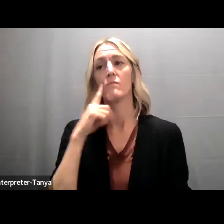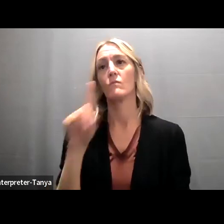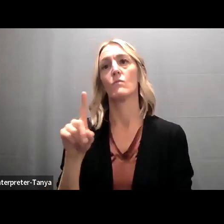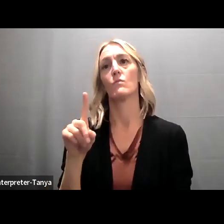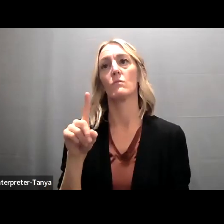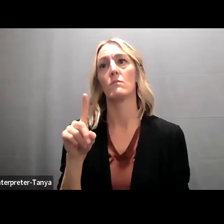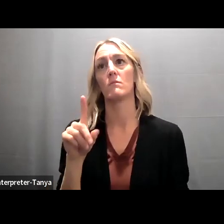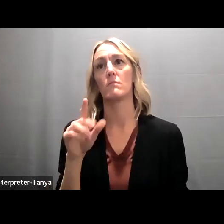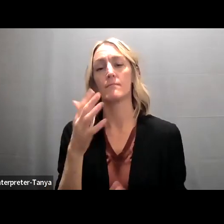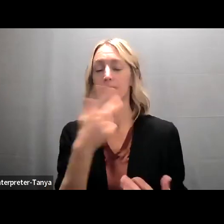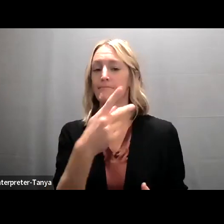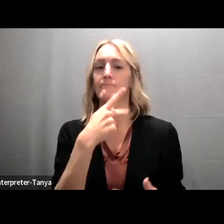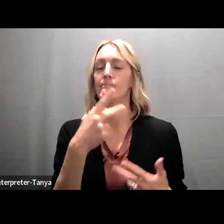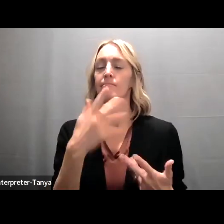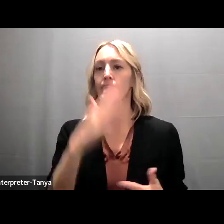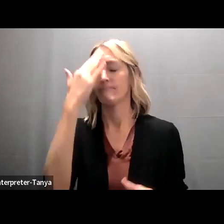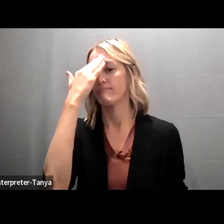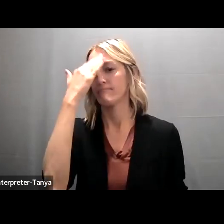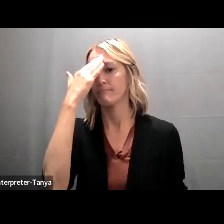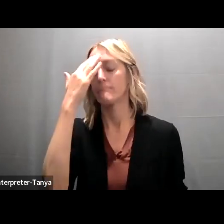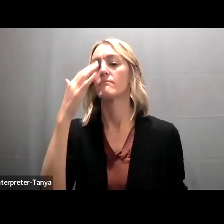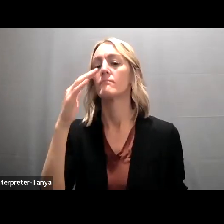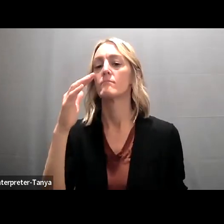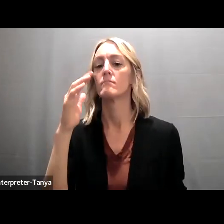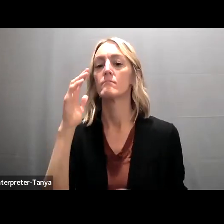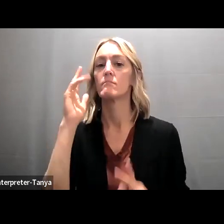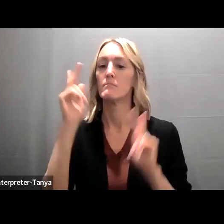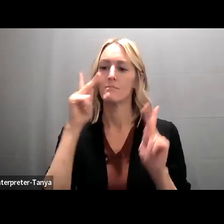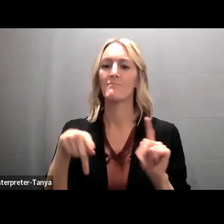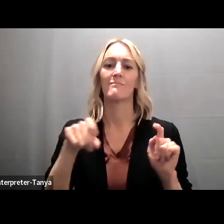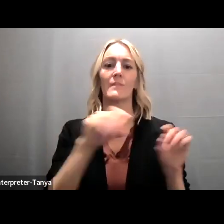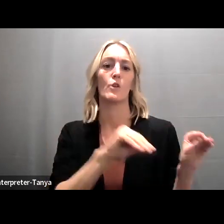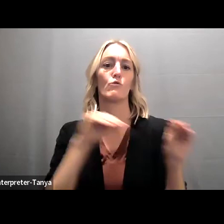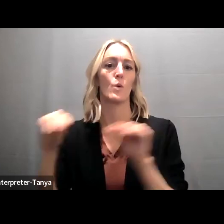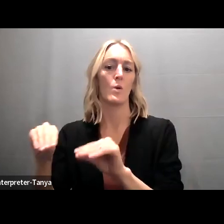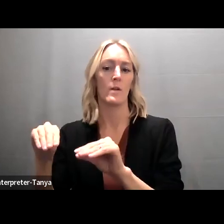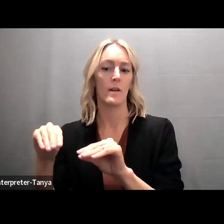you and I are very familiar with and that is people getting relocated due to disasters